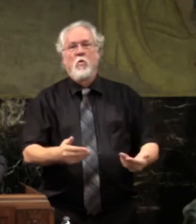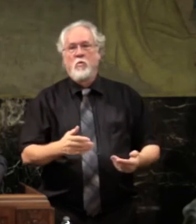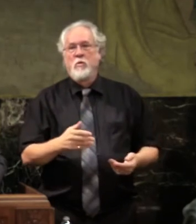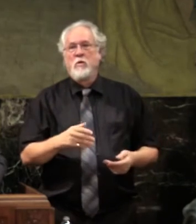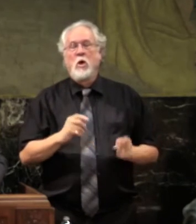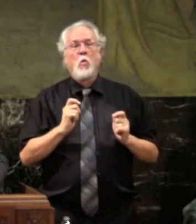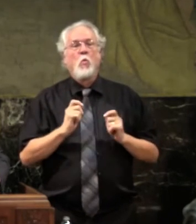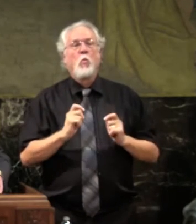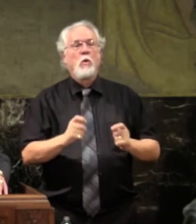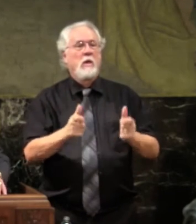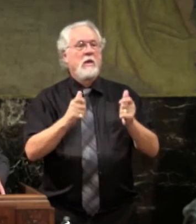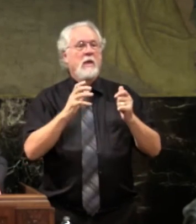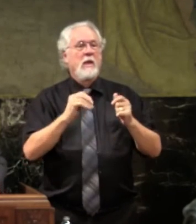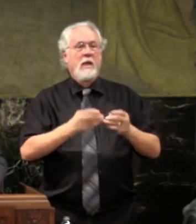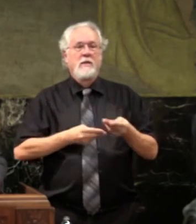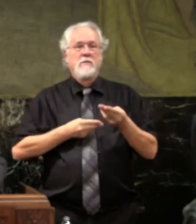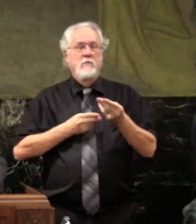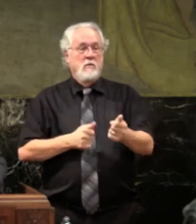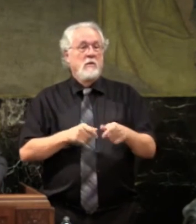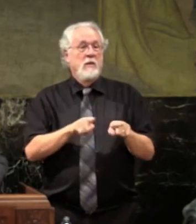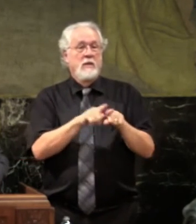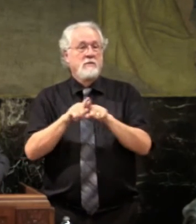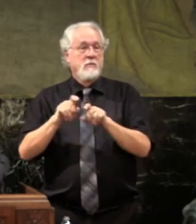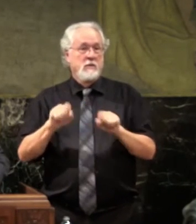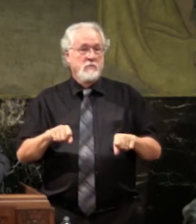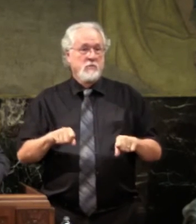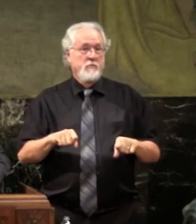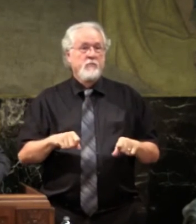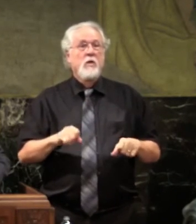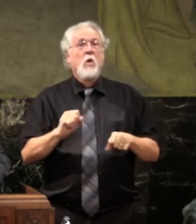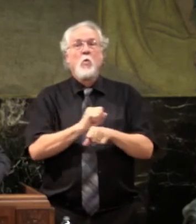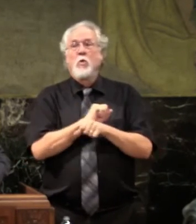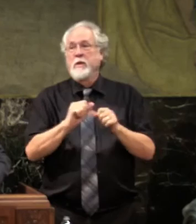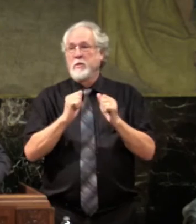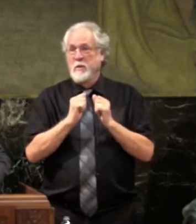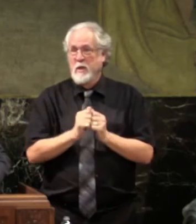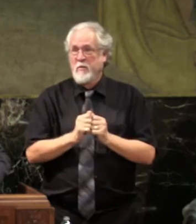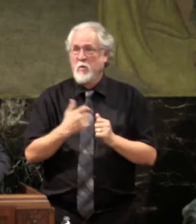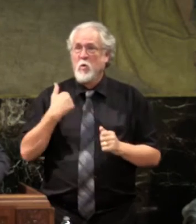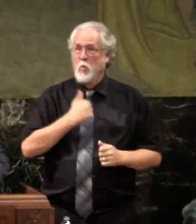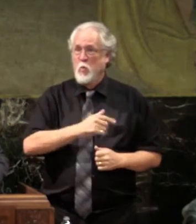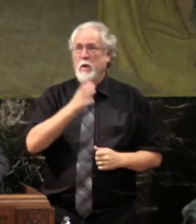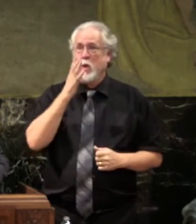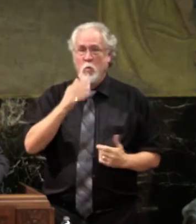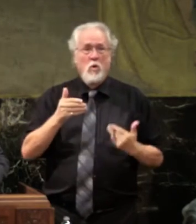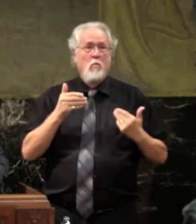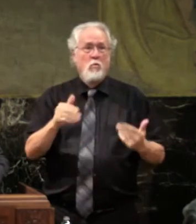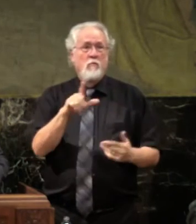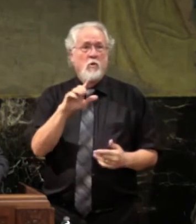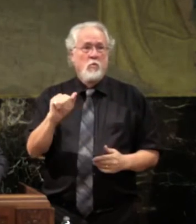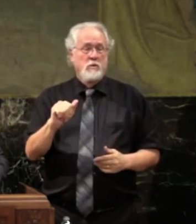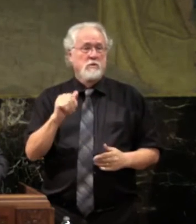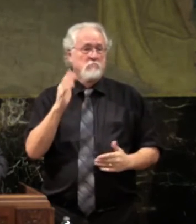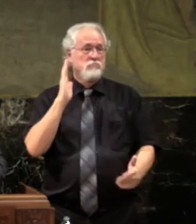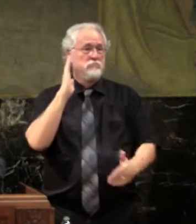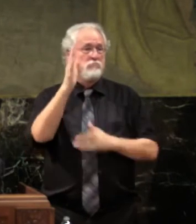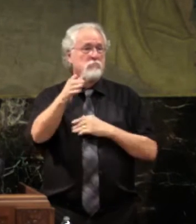and as expeditiously as possible about working together we are going to move Louisiana forward into a stronger and